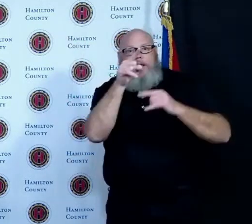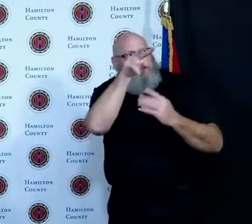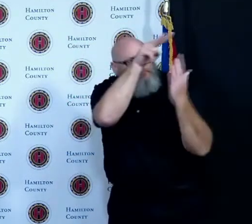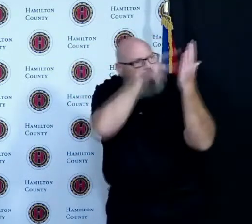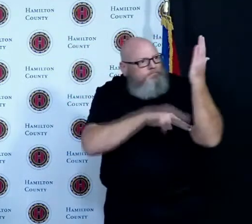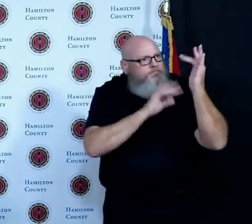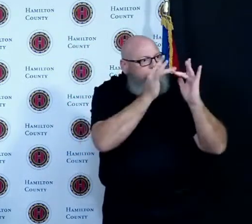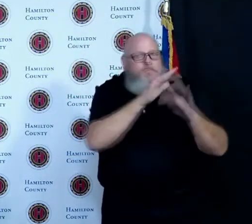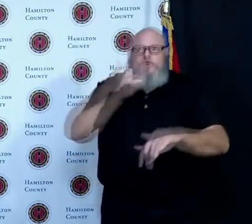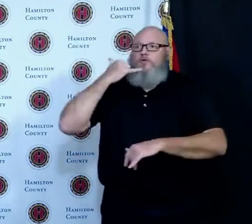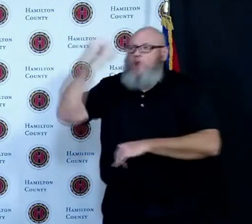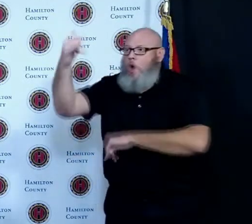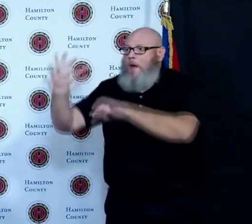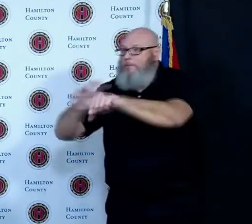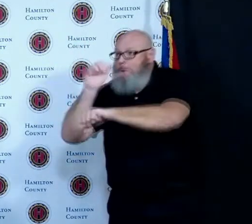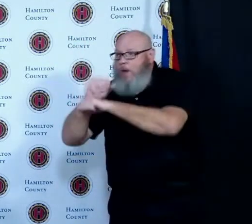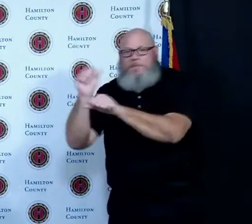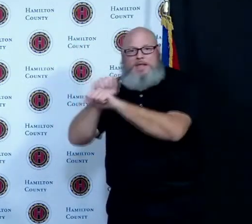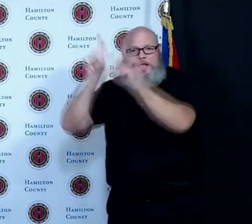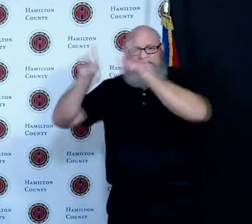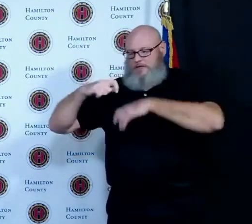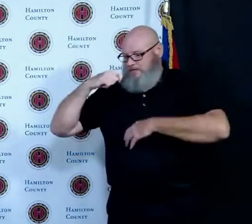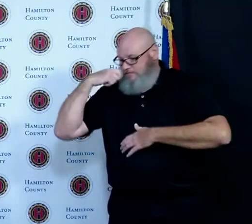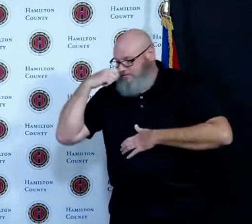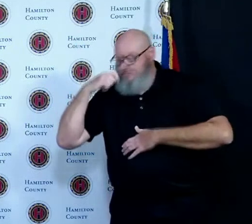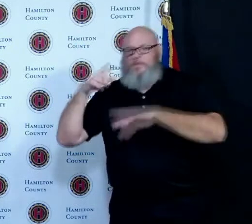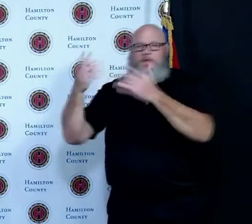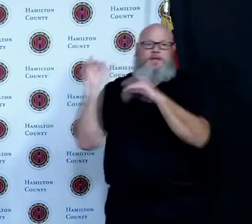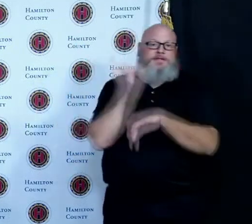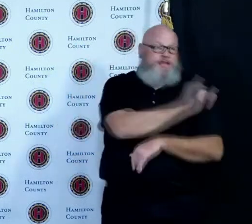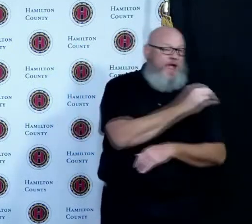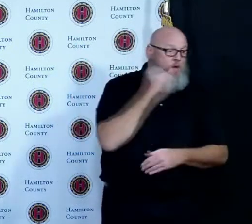there are lots of opportunities to get tested one of our team members got tested